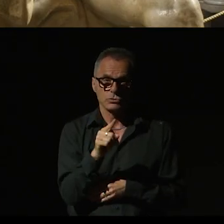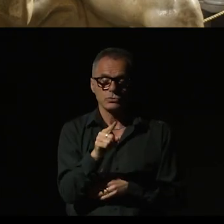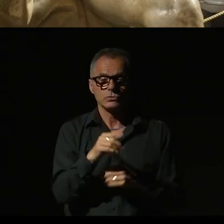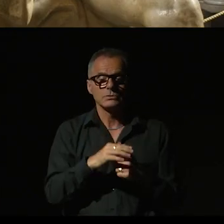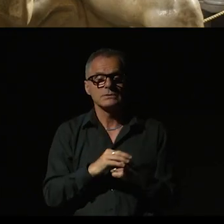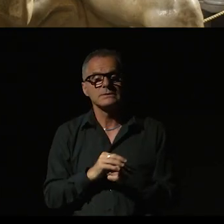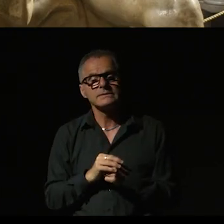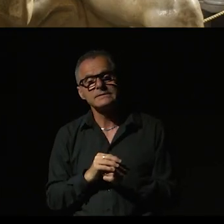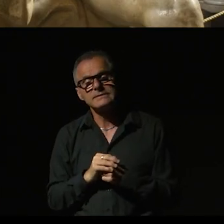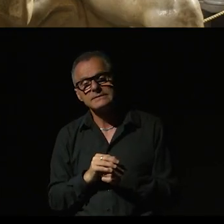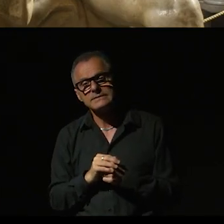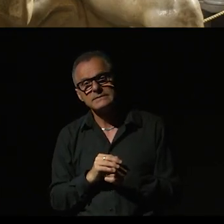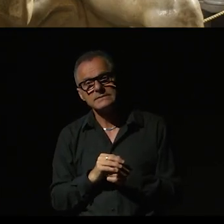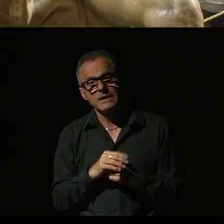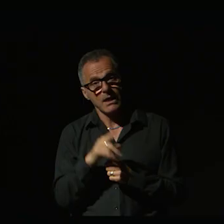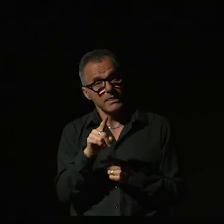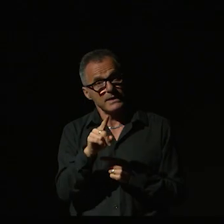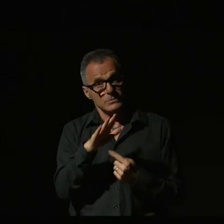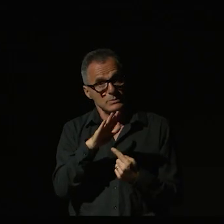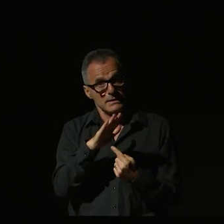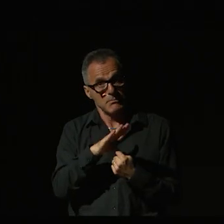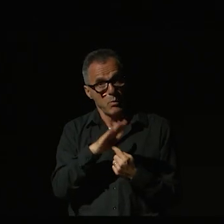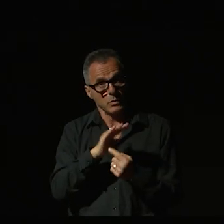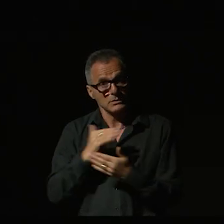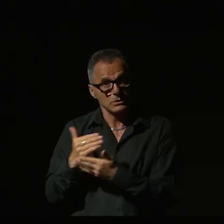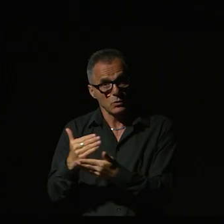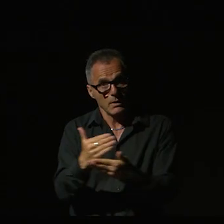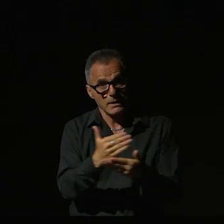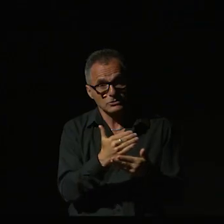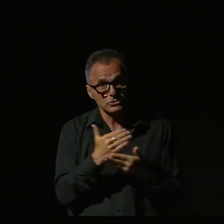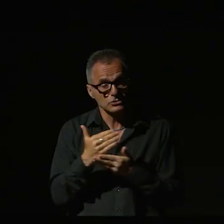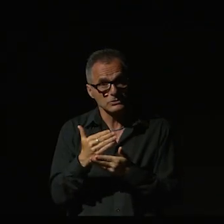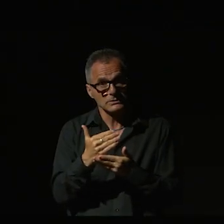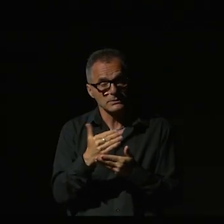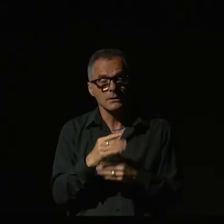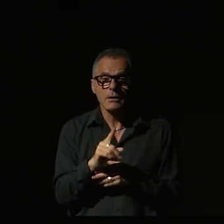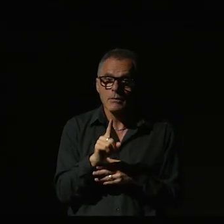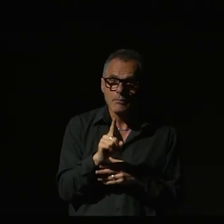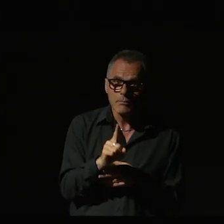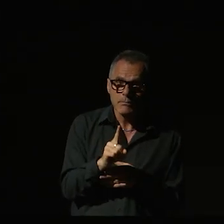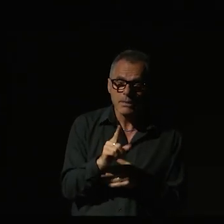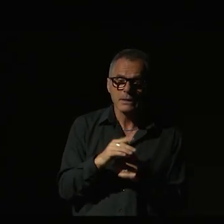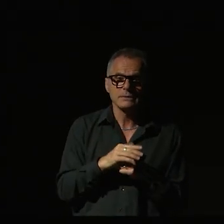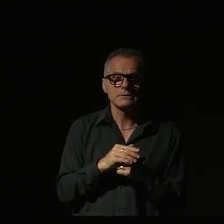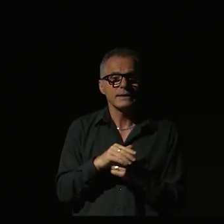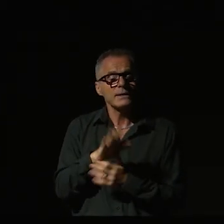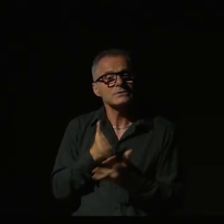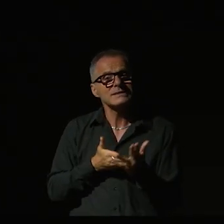which was at the time of course in the papal collection, not in a Farnese collection but accessible to artists by Rome.